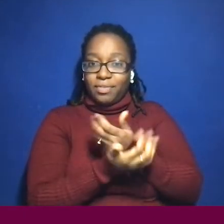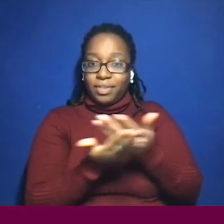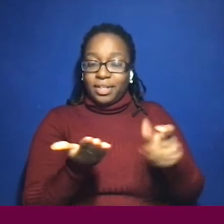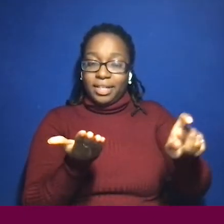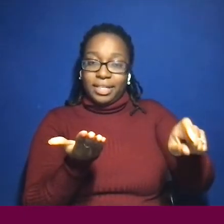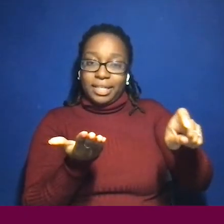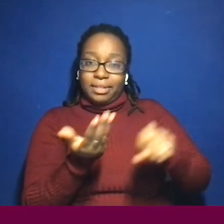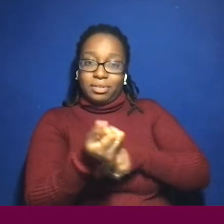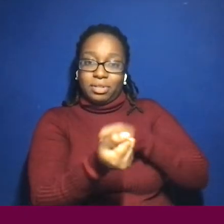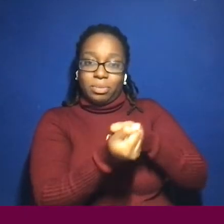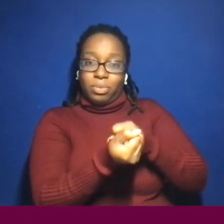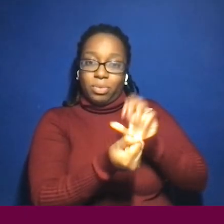support their community. So that's- Sheri Fink: